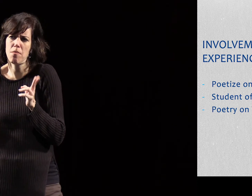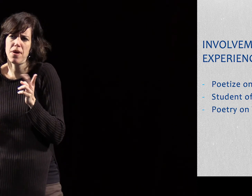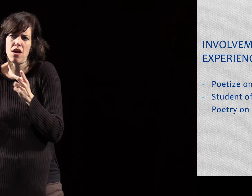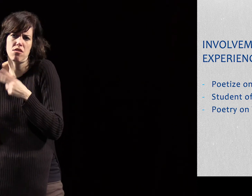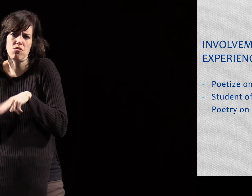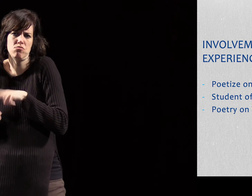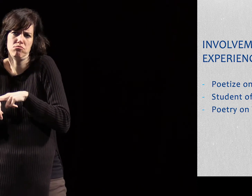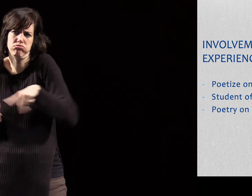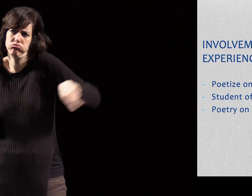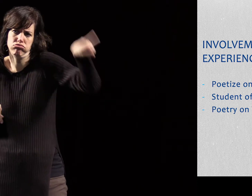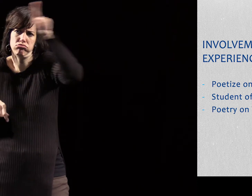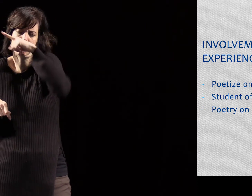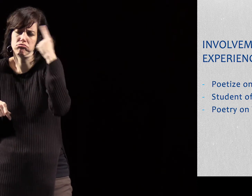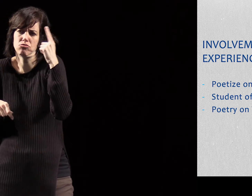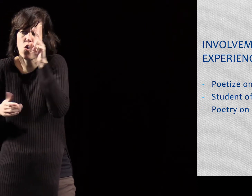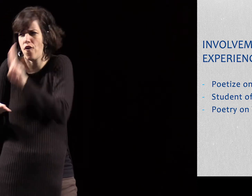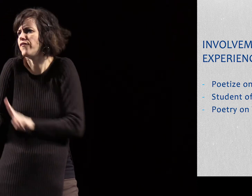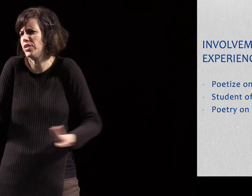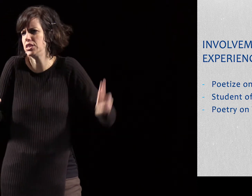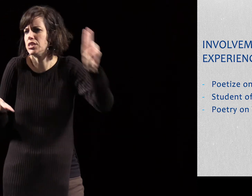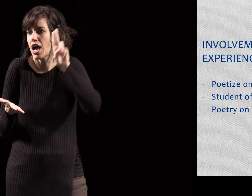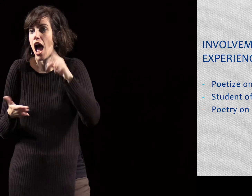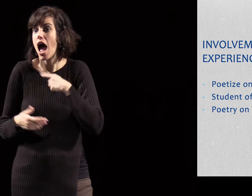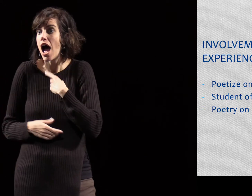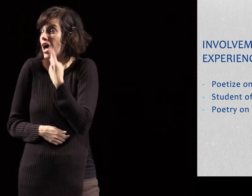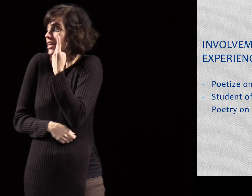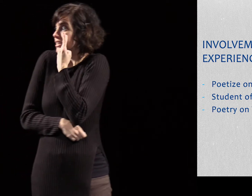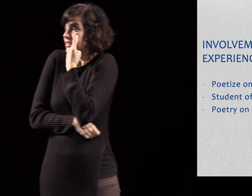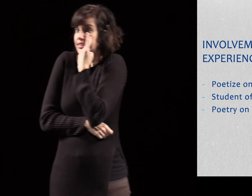That's a typical college or university experience.